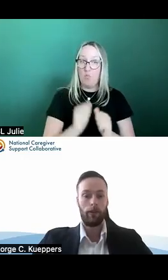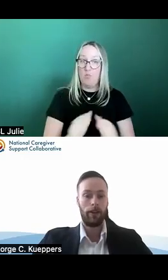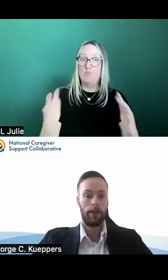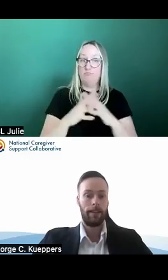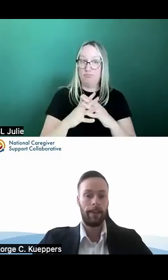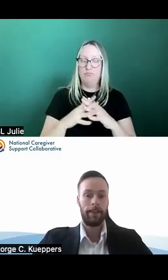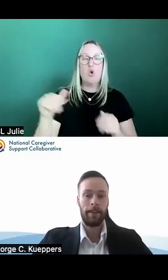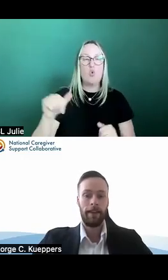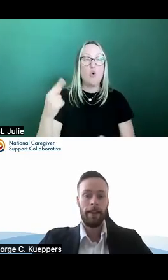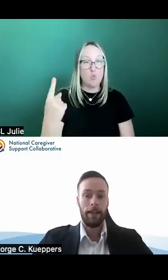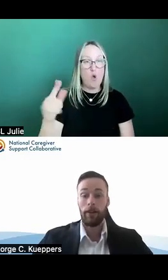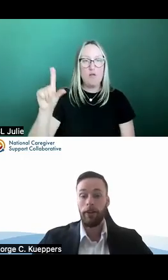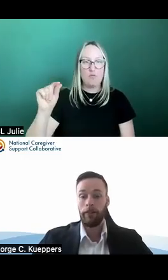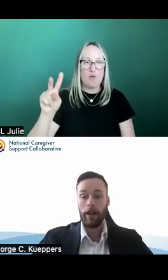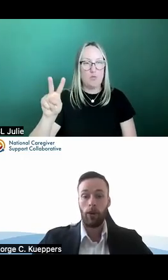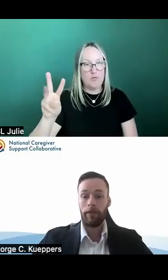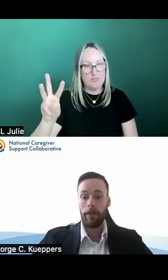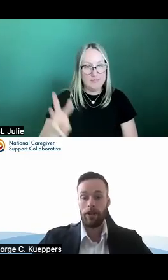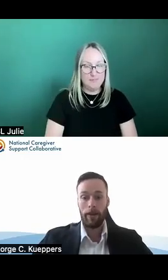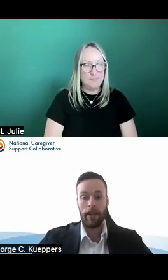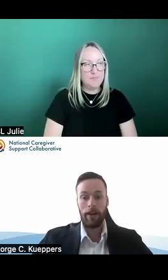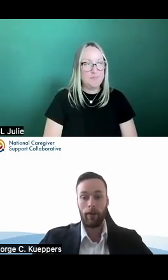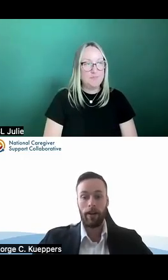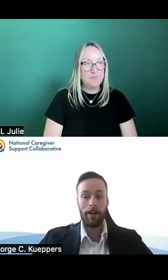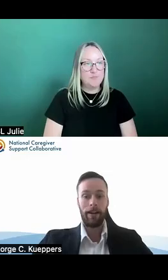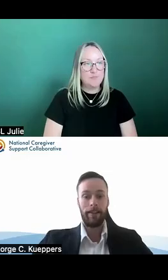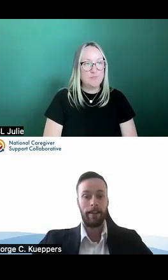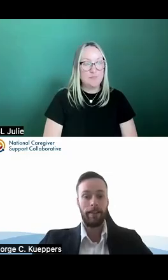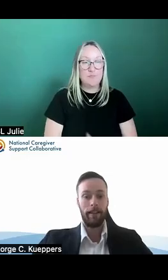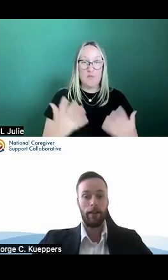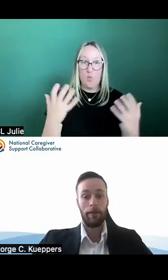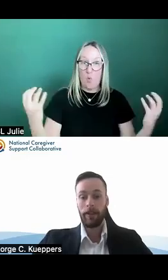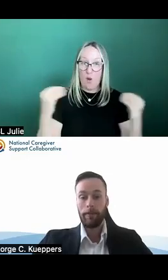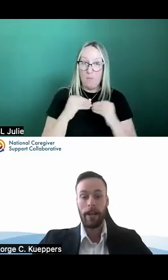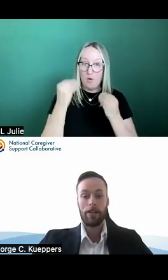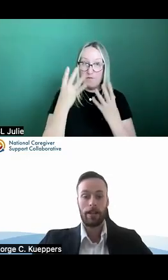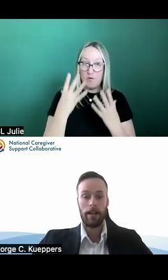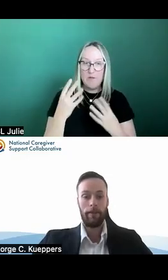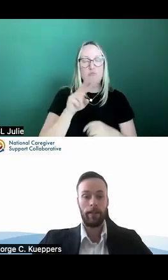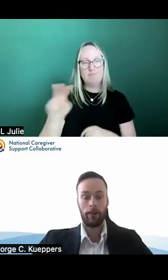of 2026. You can also find more information about the CARE network on our NCSC website page, similar